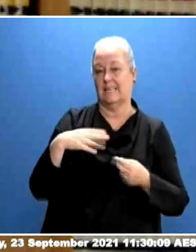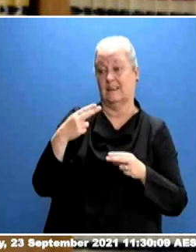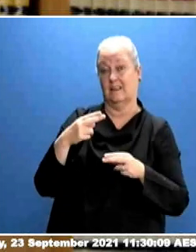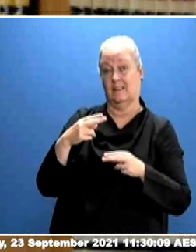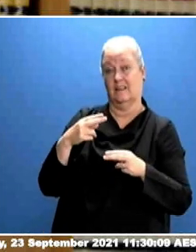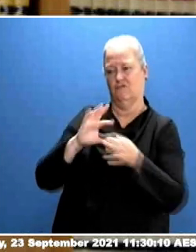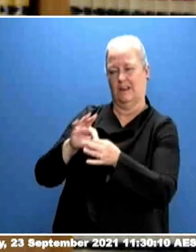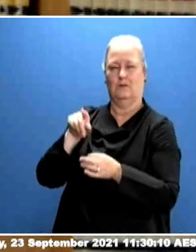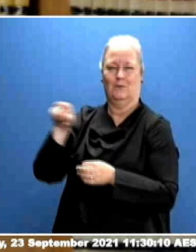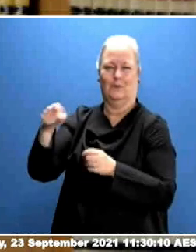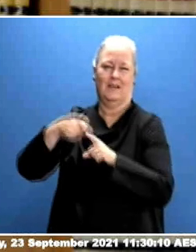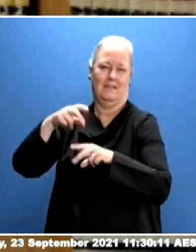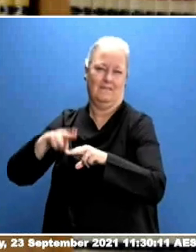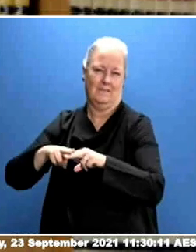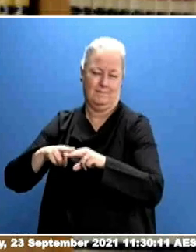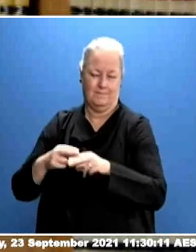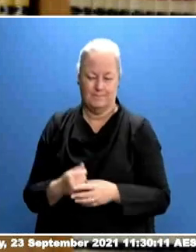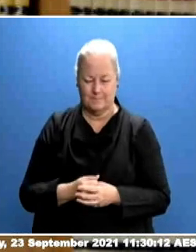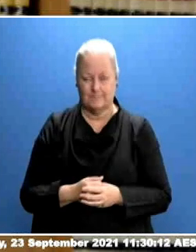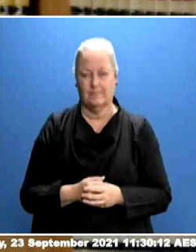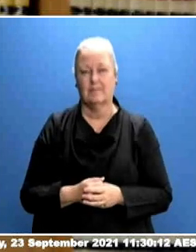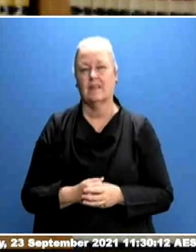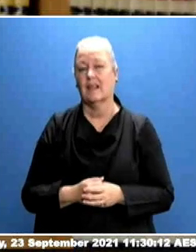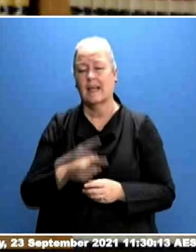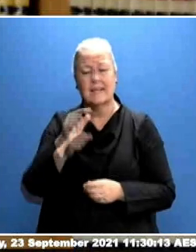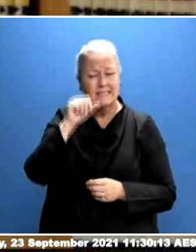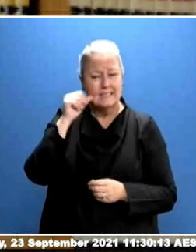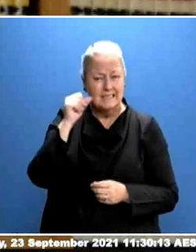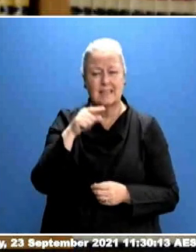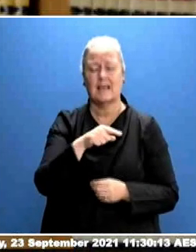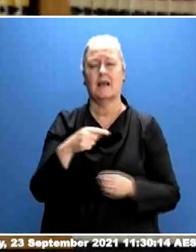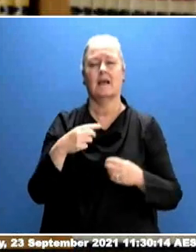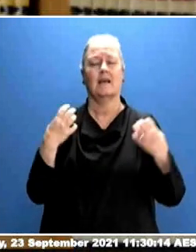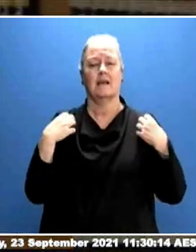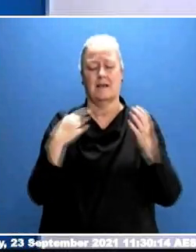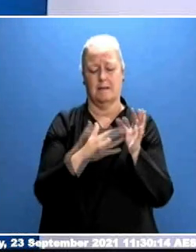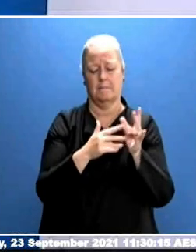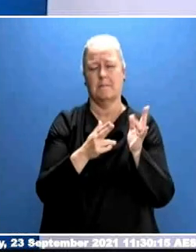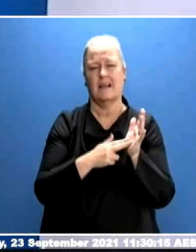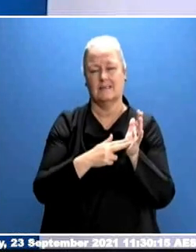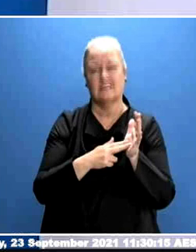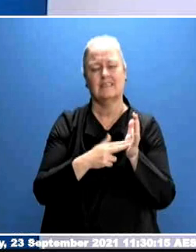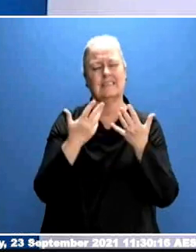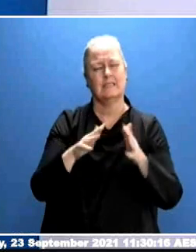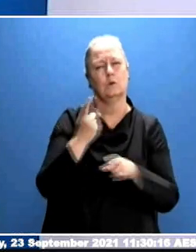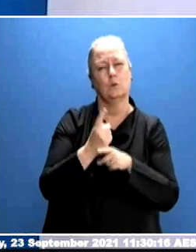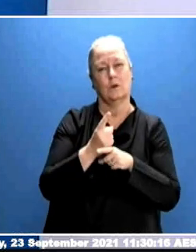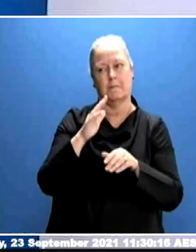You heard yesterday --- I assume you heard yesterday --- Commissioner Mason's question about the location of the secure facility